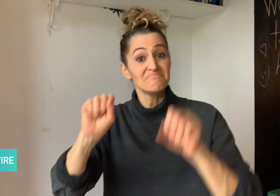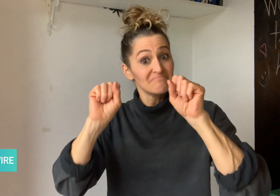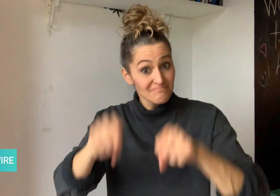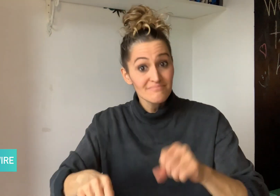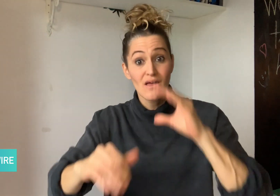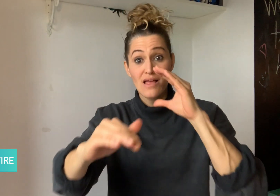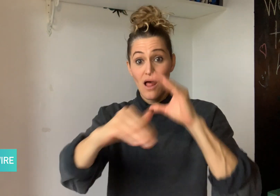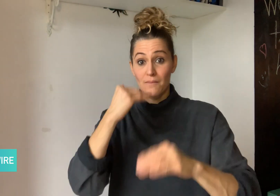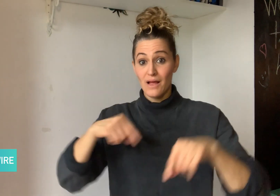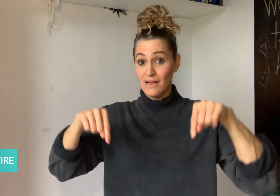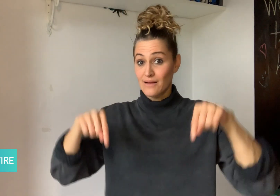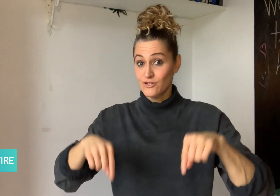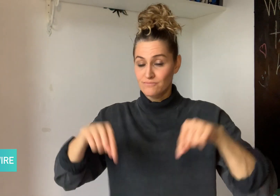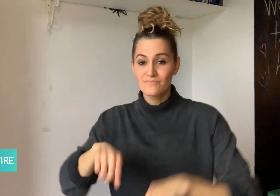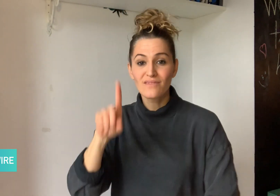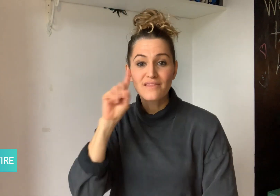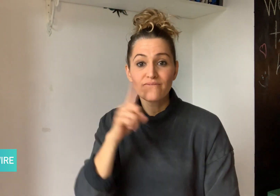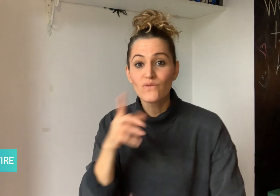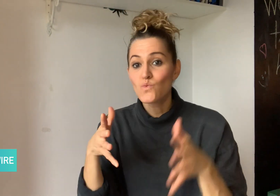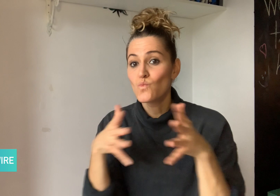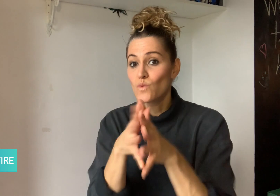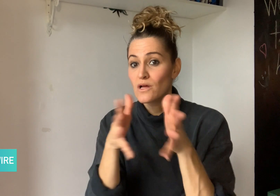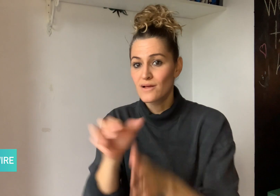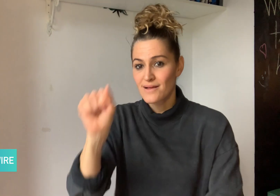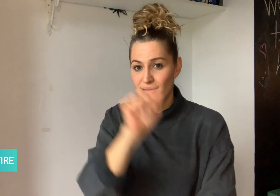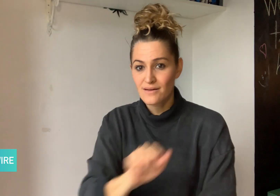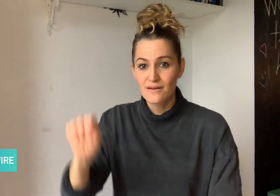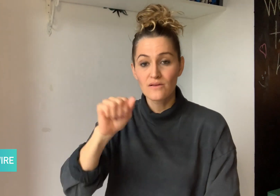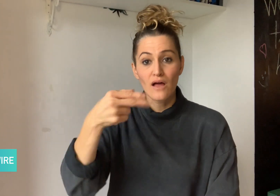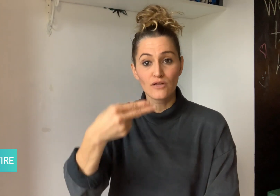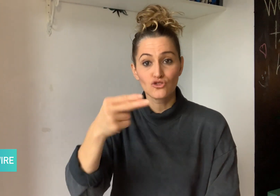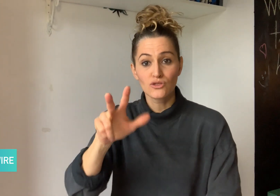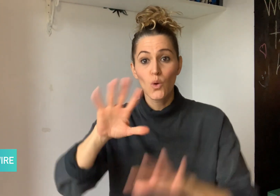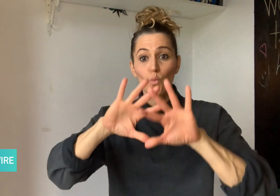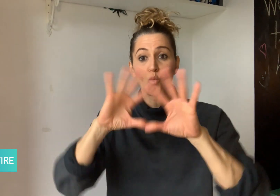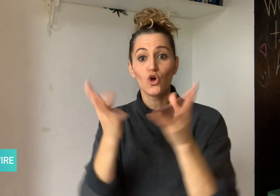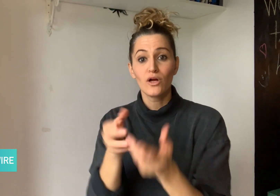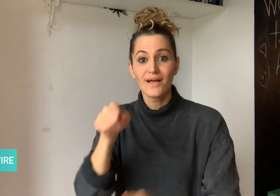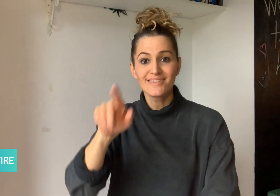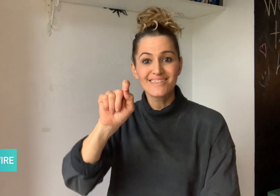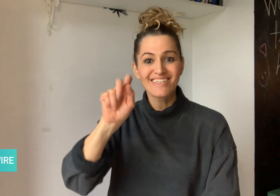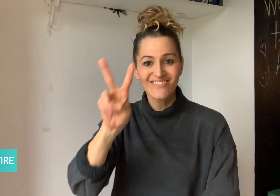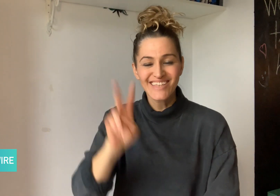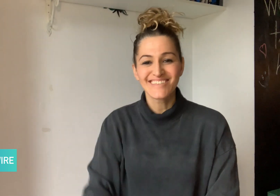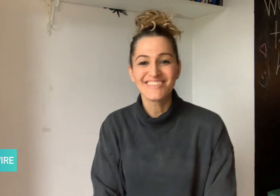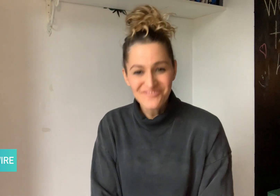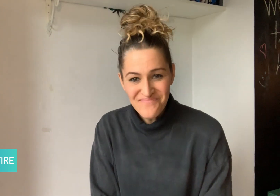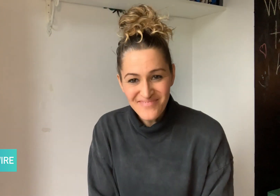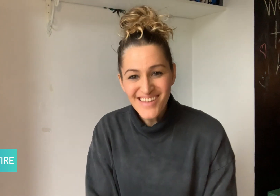in landscape format to deafwire@h3world.tv.